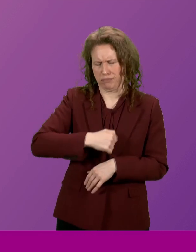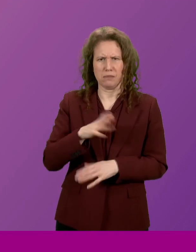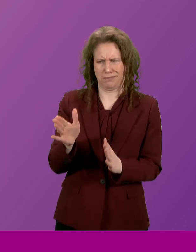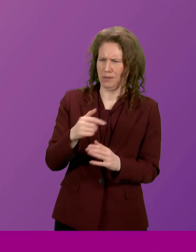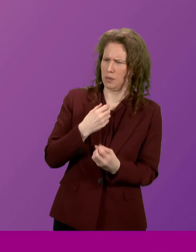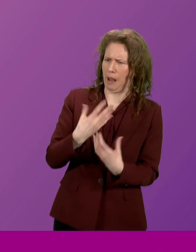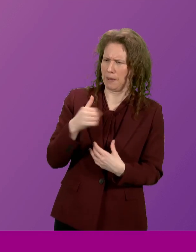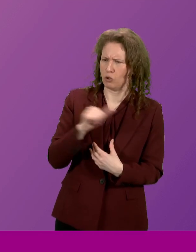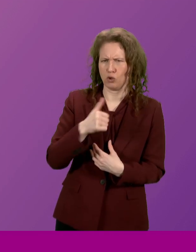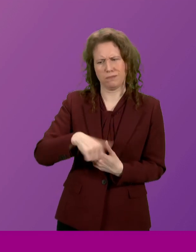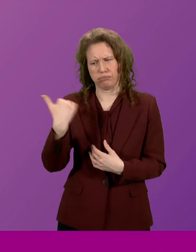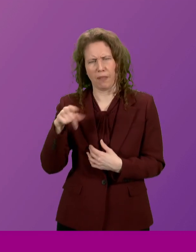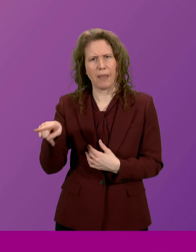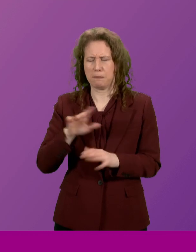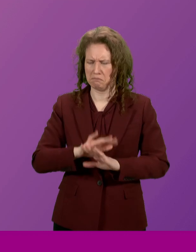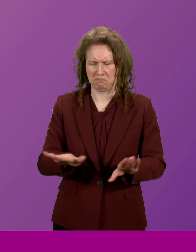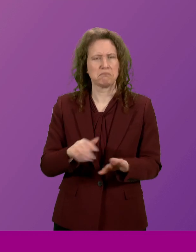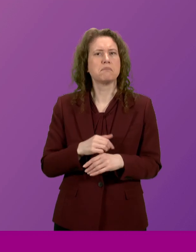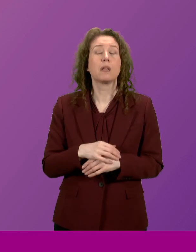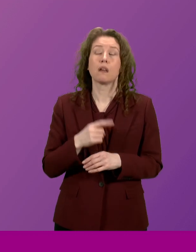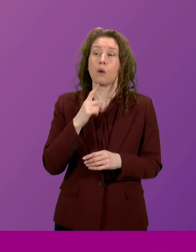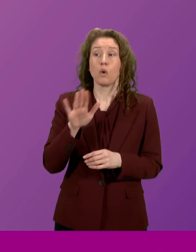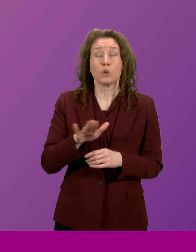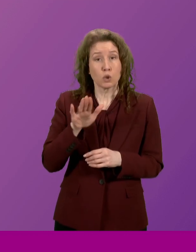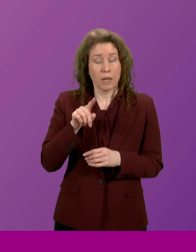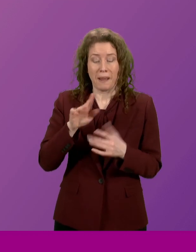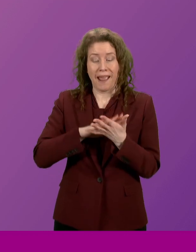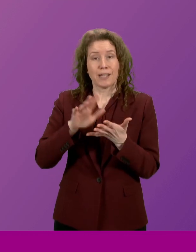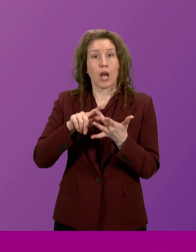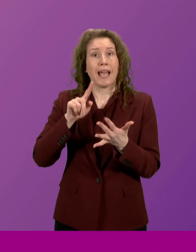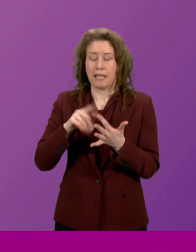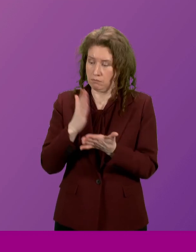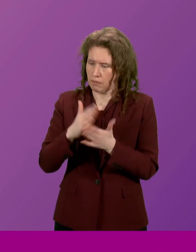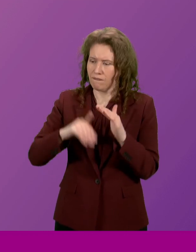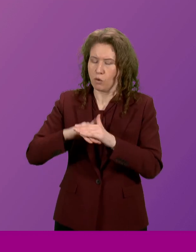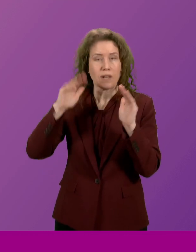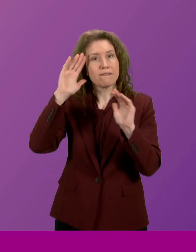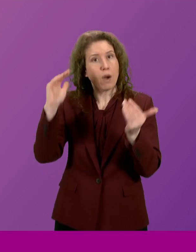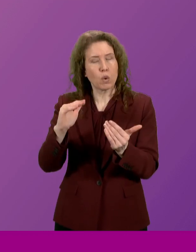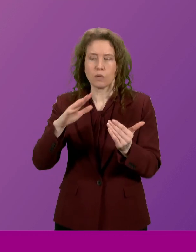is suggested by Mr Mountain. I assure him that HIE is fully focused on securing the reopening